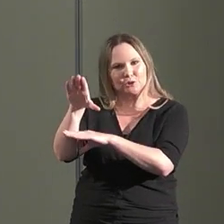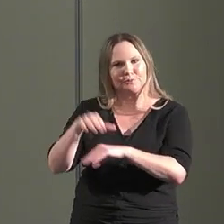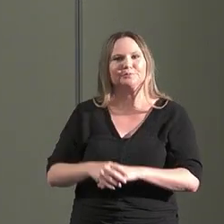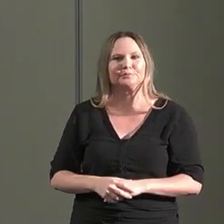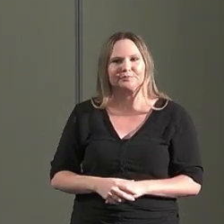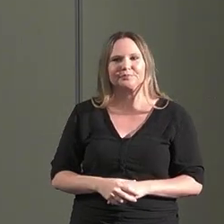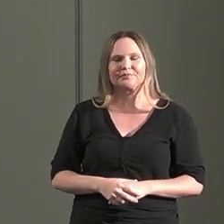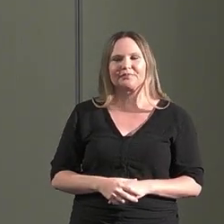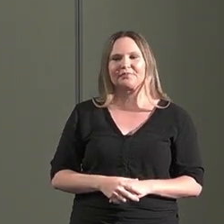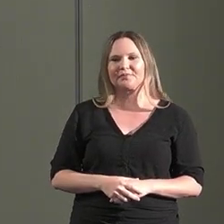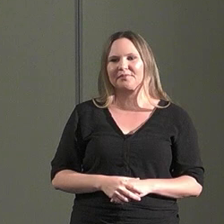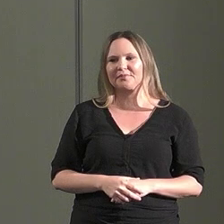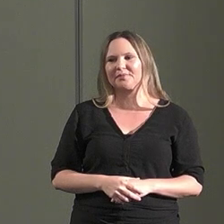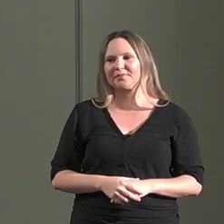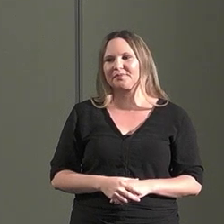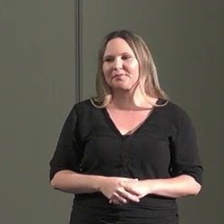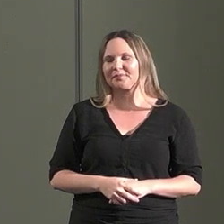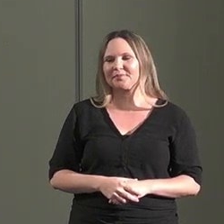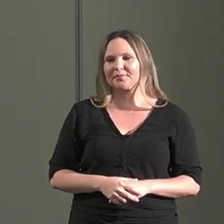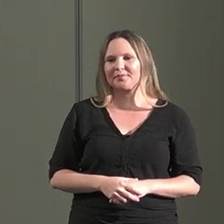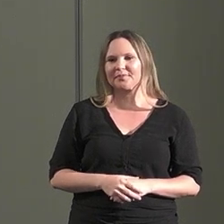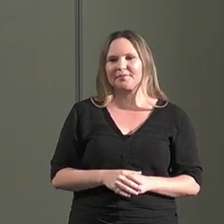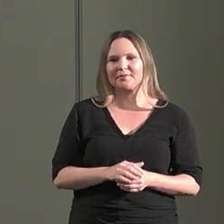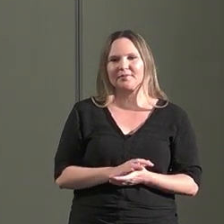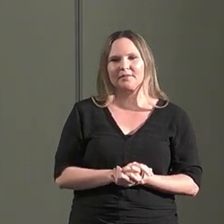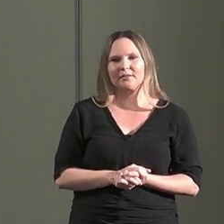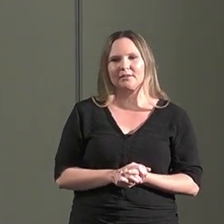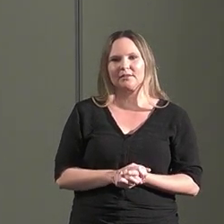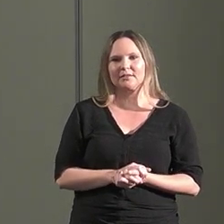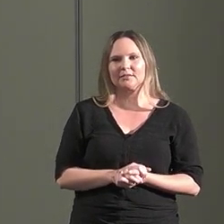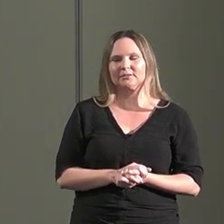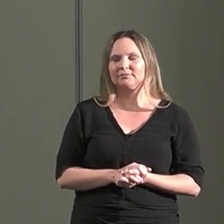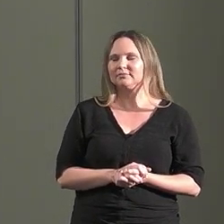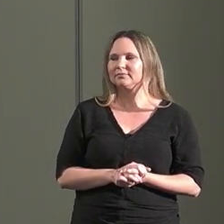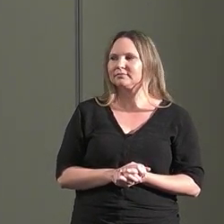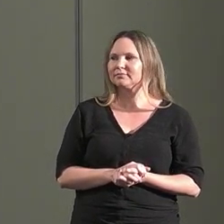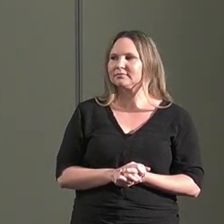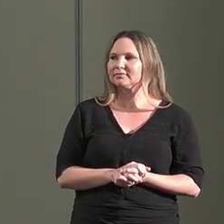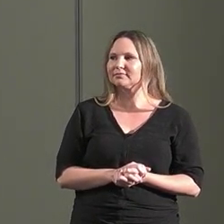Okay.